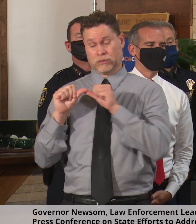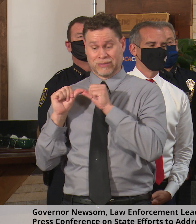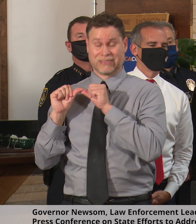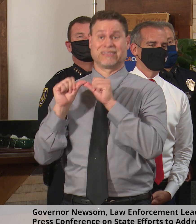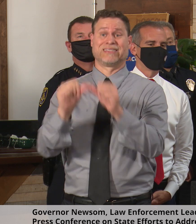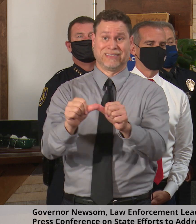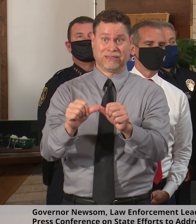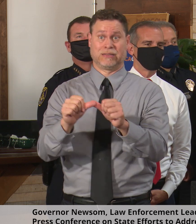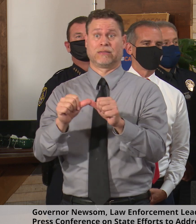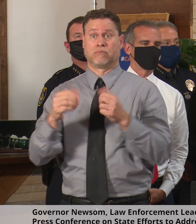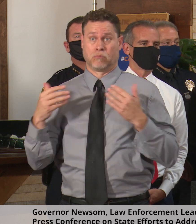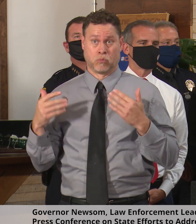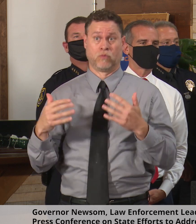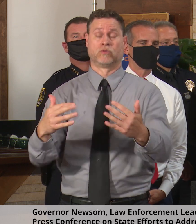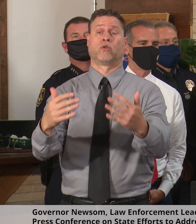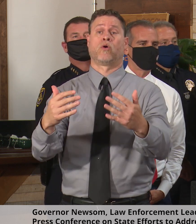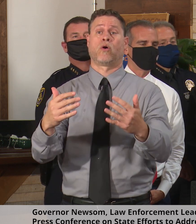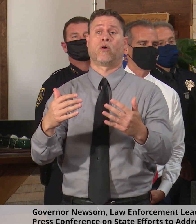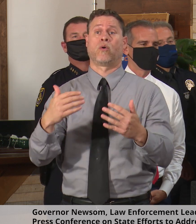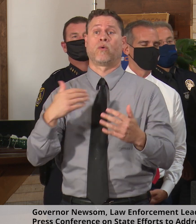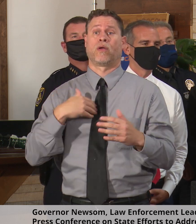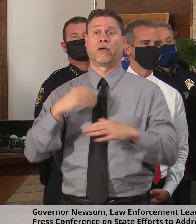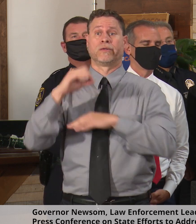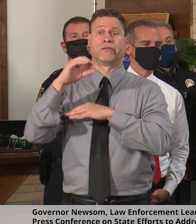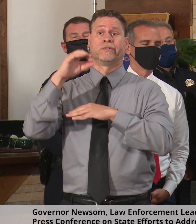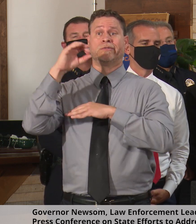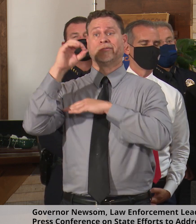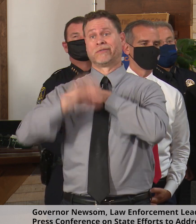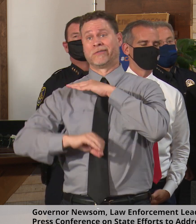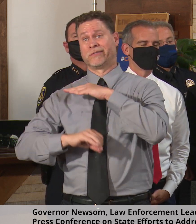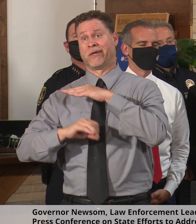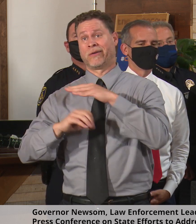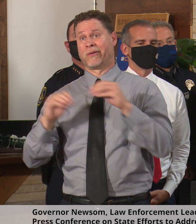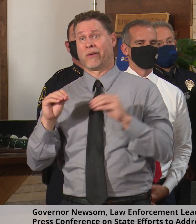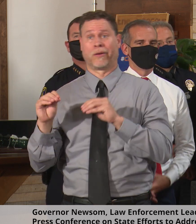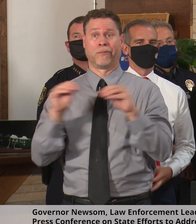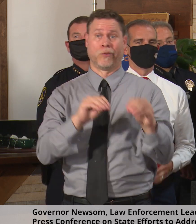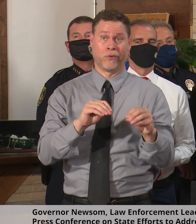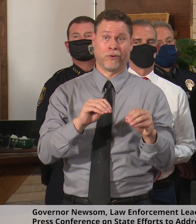moving this along because we had a sunset, we had to move that and then we had to reenact it.